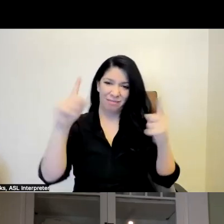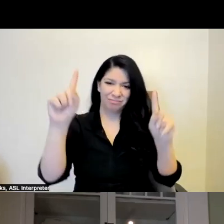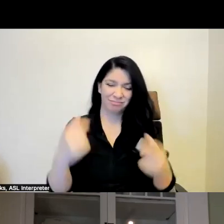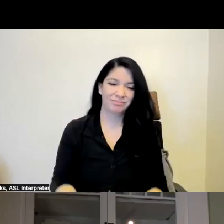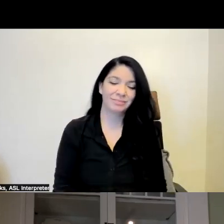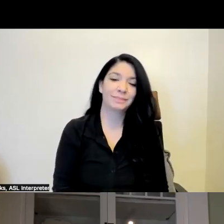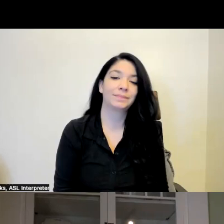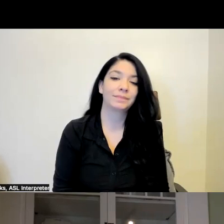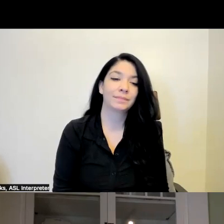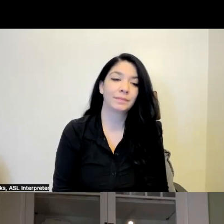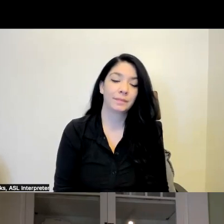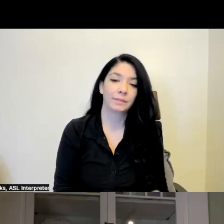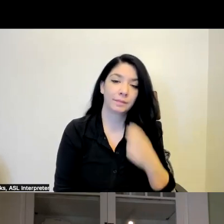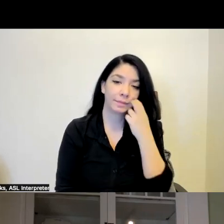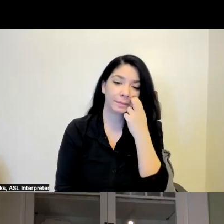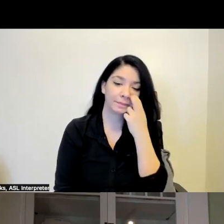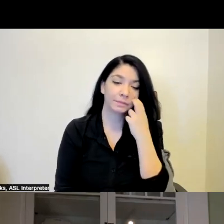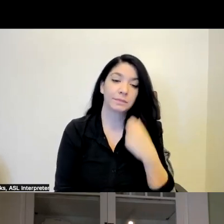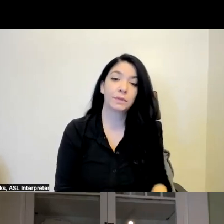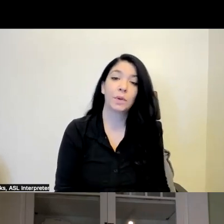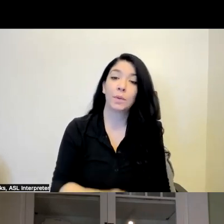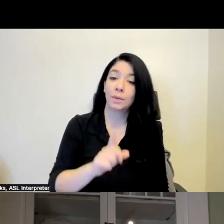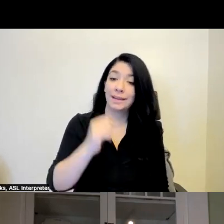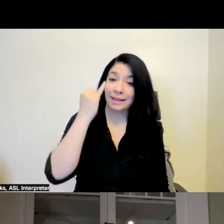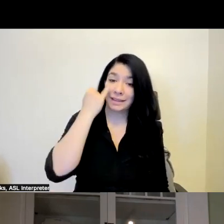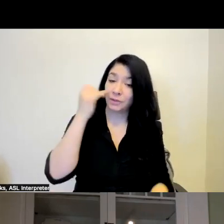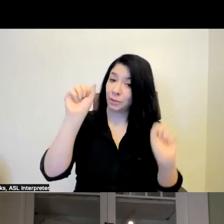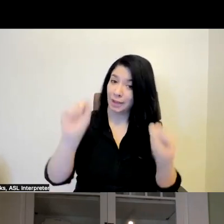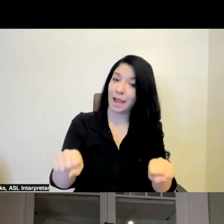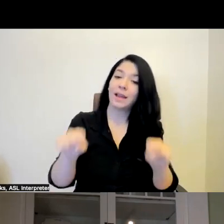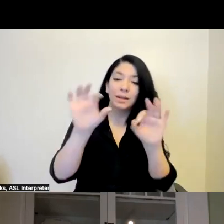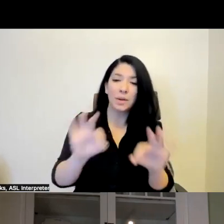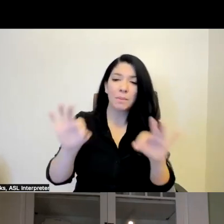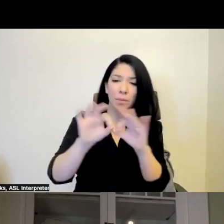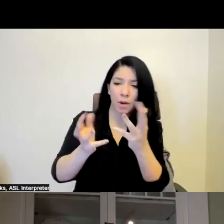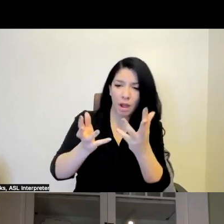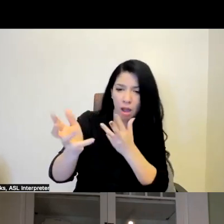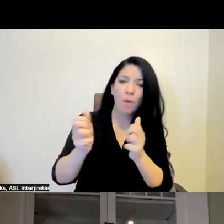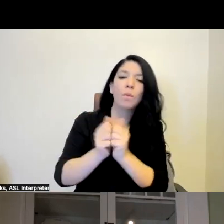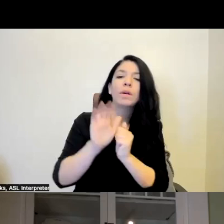that is why I'm saying we should try and work with your healthcare provider as much as possible.